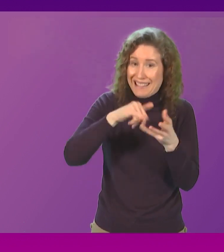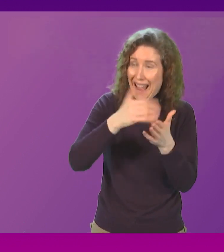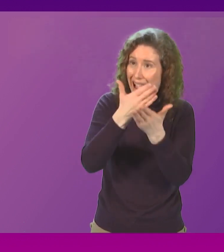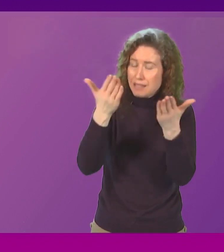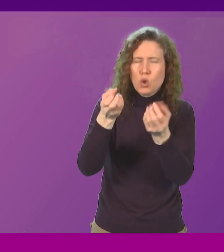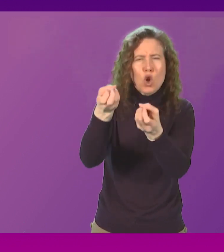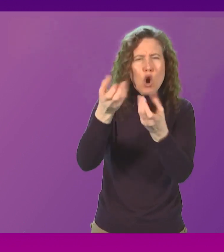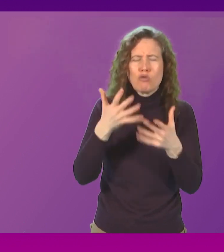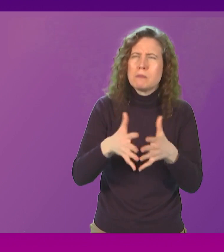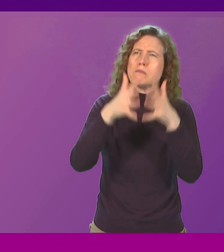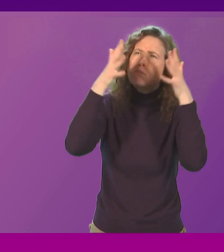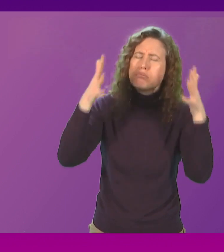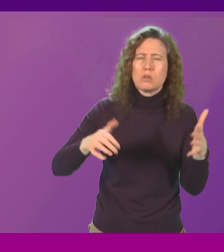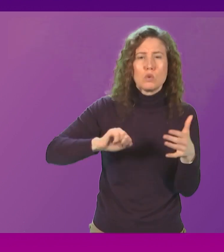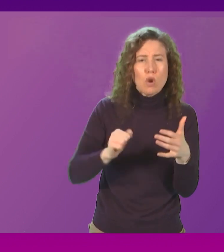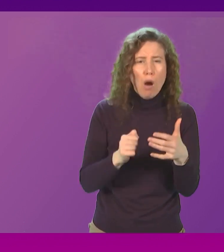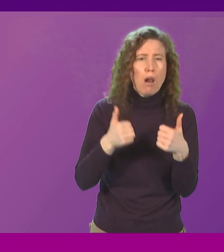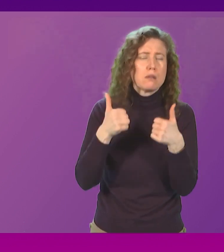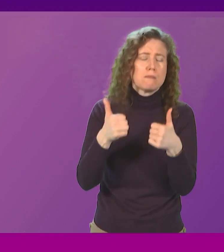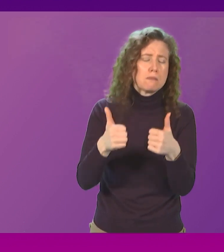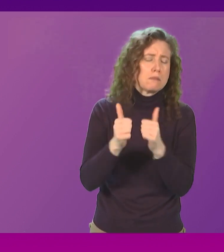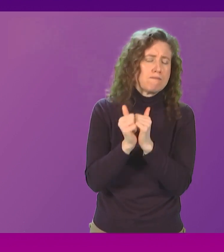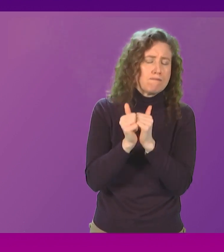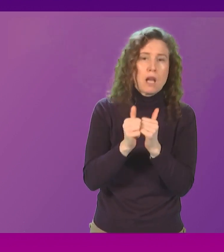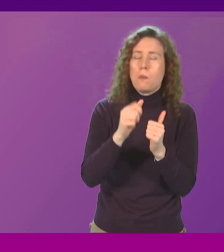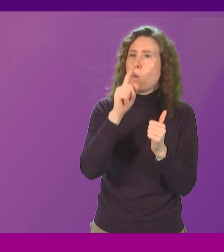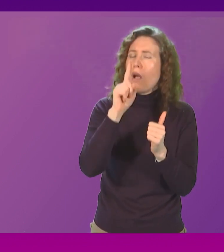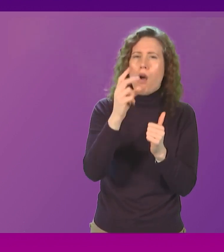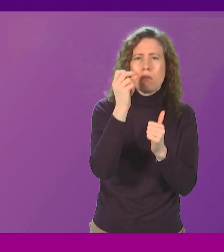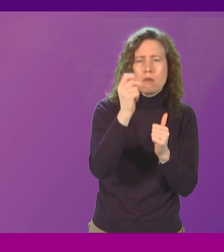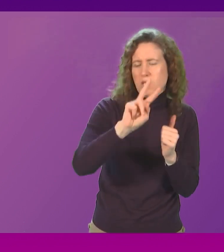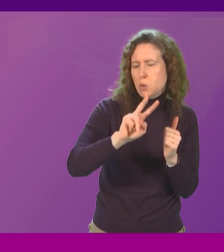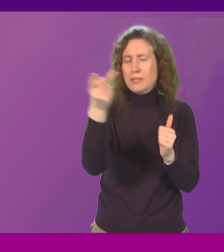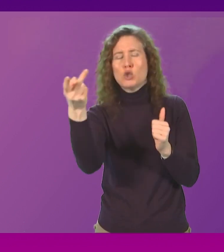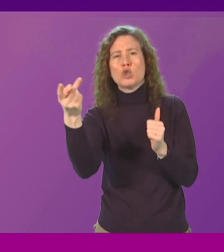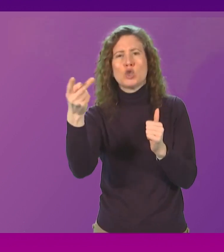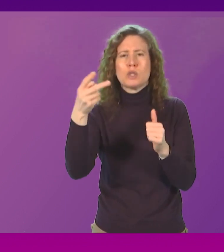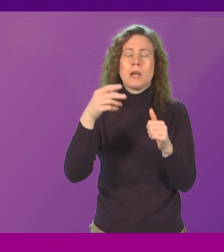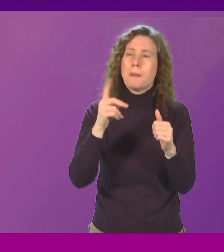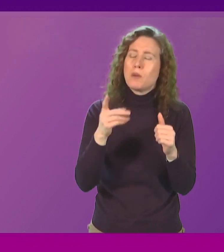hugely to Scotland and we cannot make the switch overnight—but we must accelerate